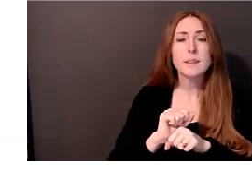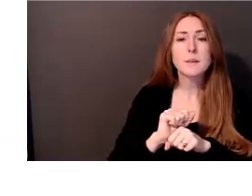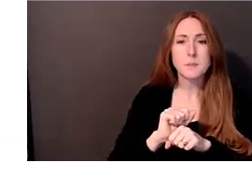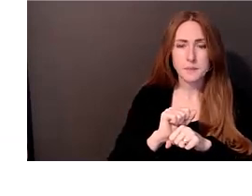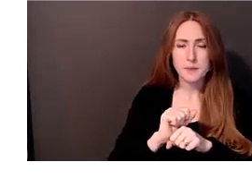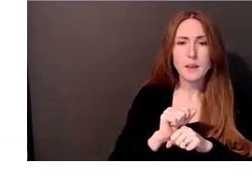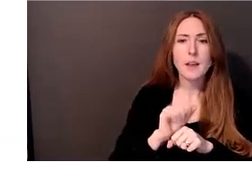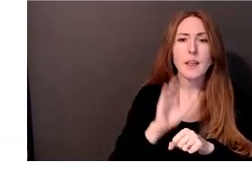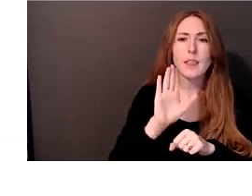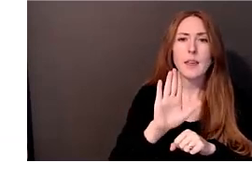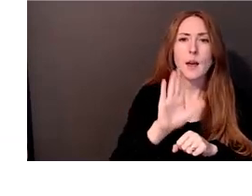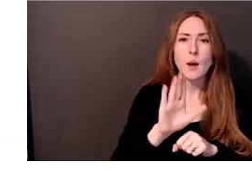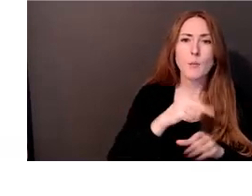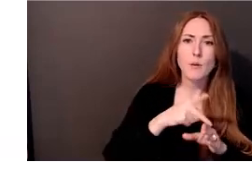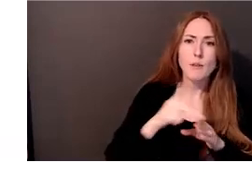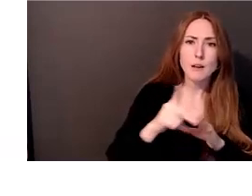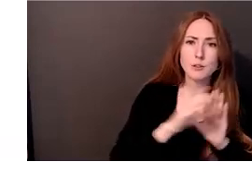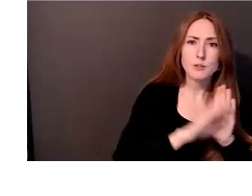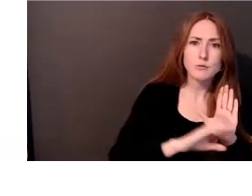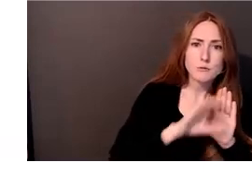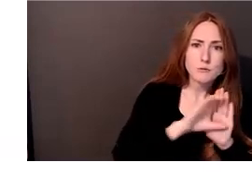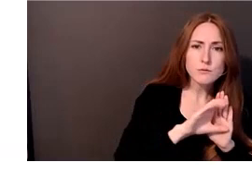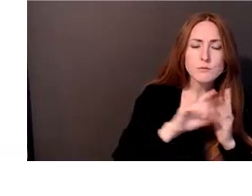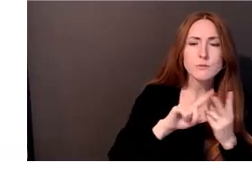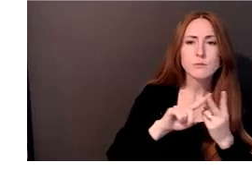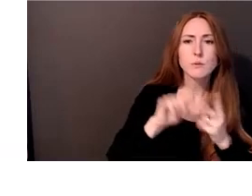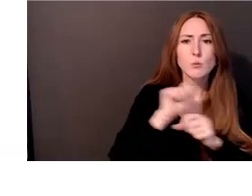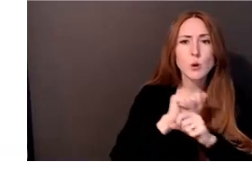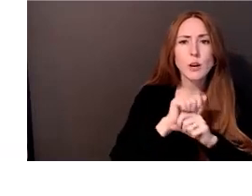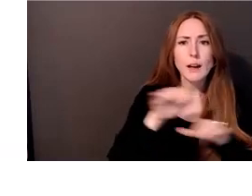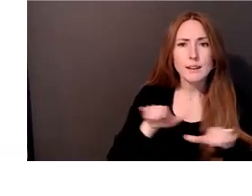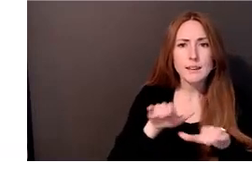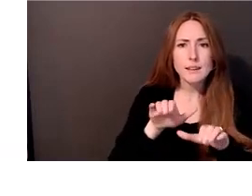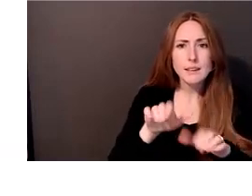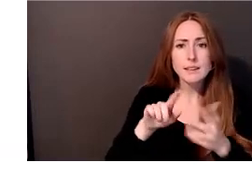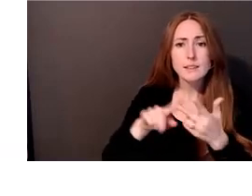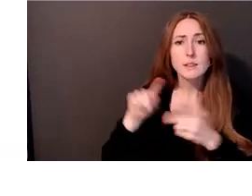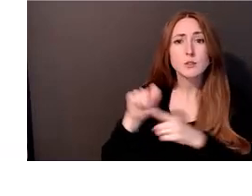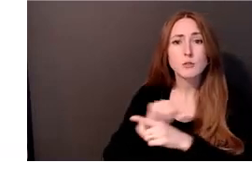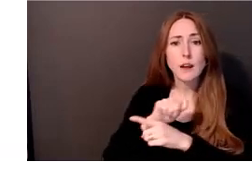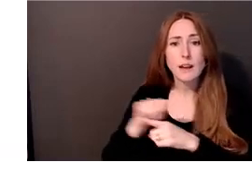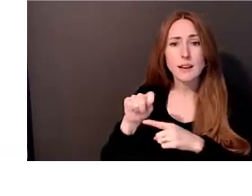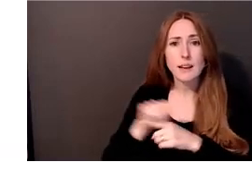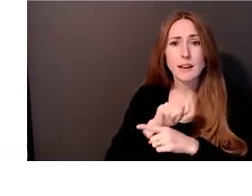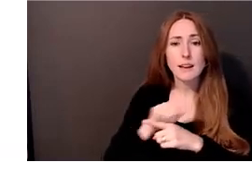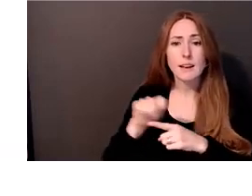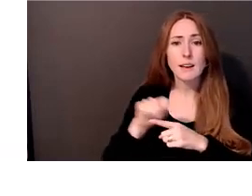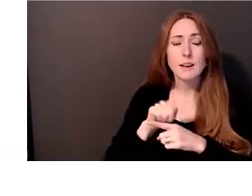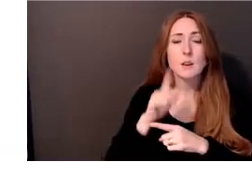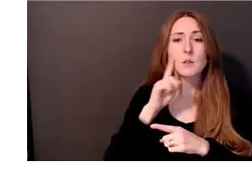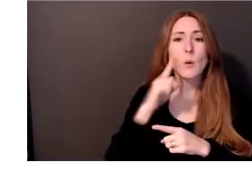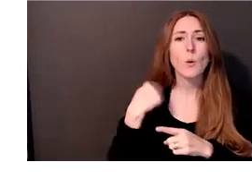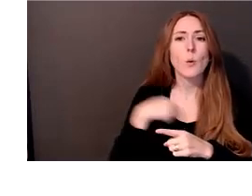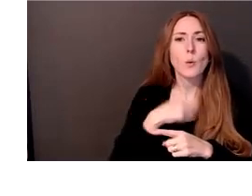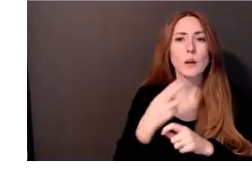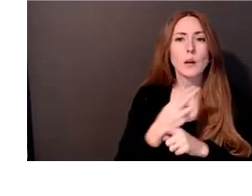work activities and training. For knowledge broker it was a cross-sectional online survey for knowledge brokers.